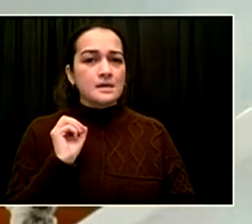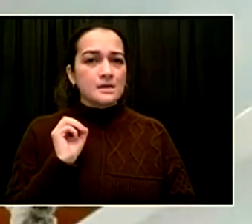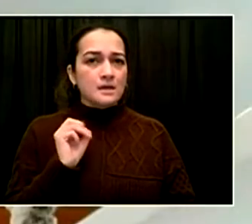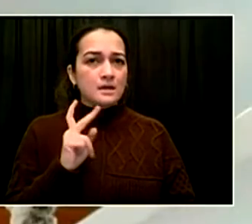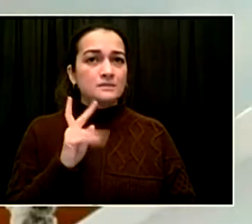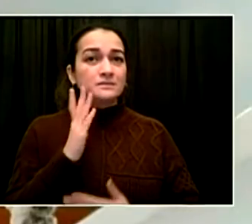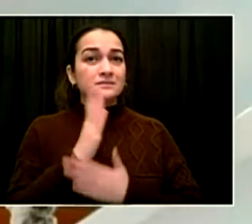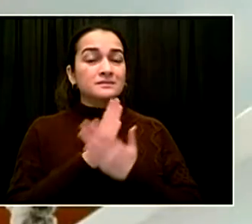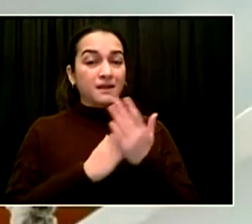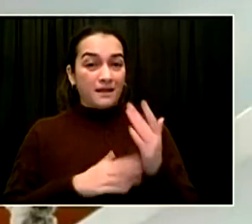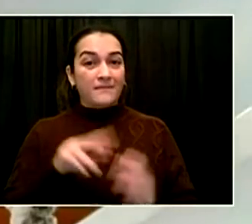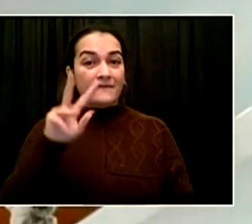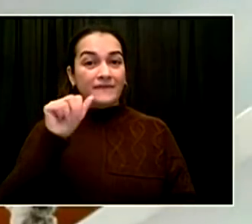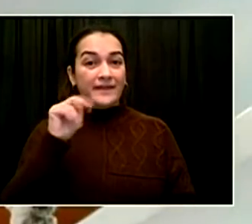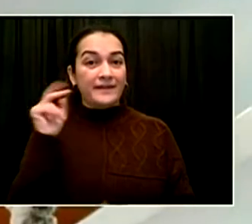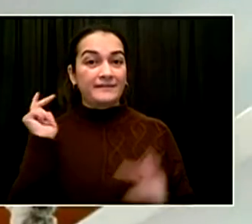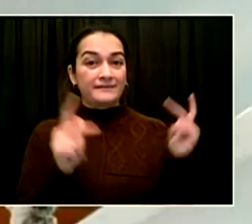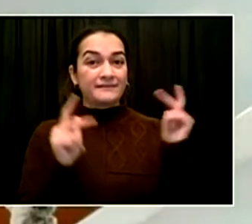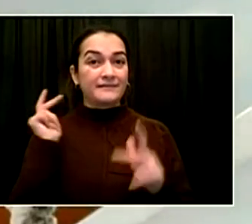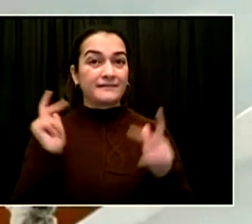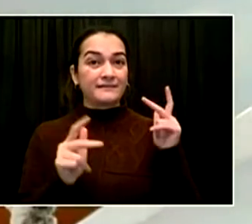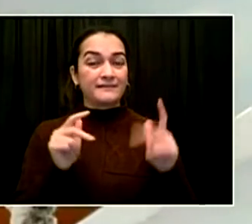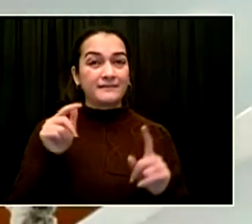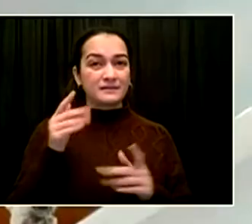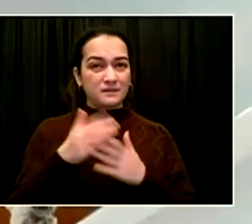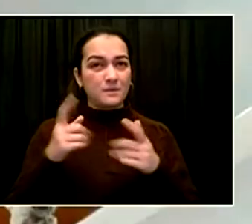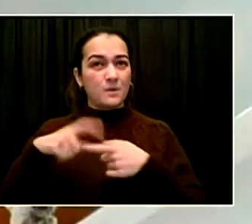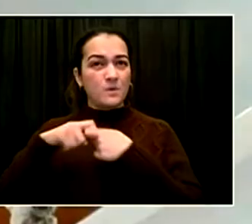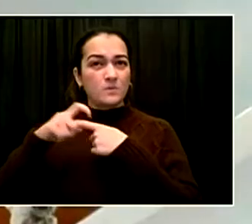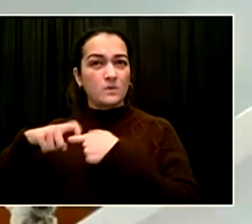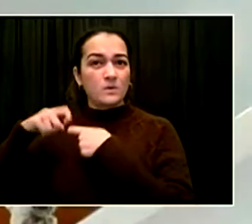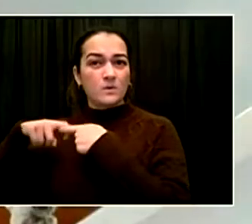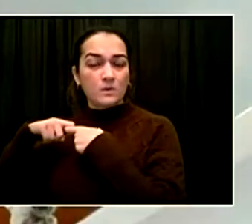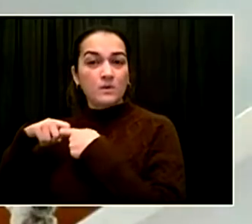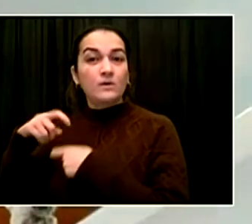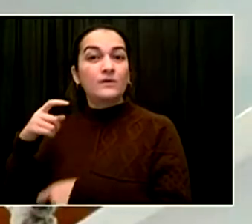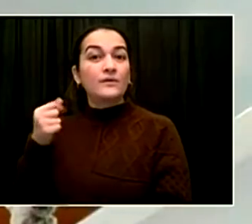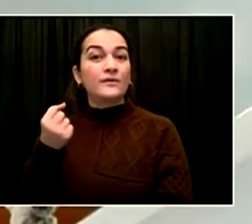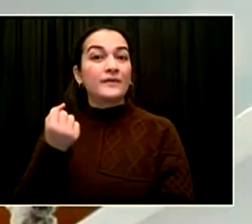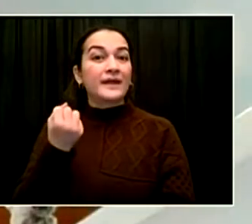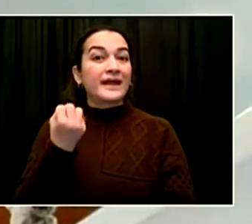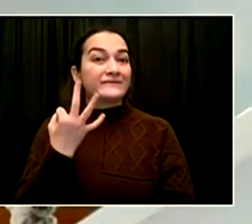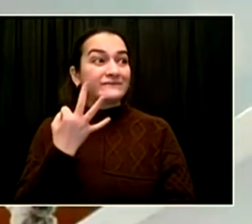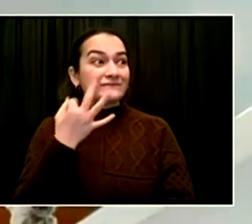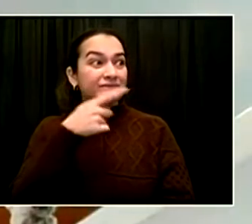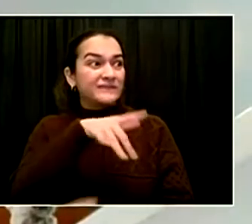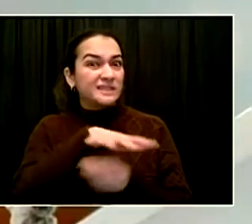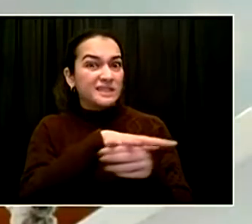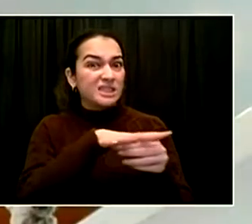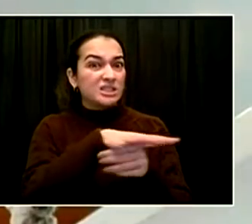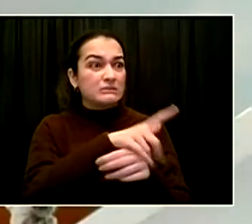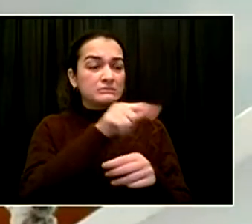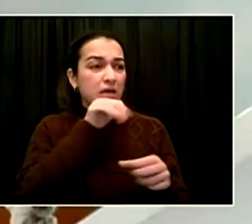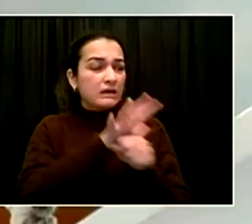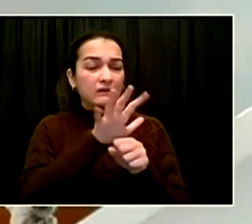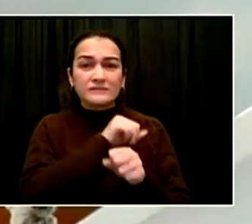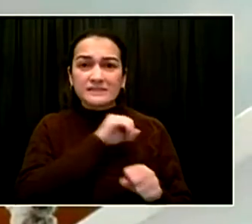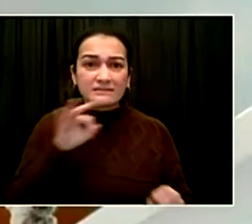WE SEE SOME OF THE MOBILE UNITS AND DEPLOY BASED ON NEEDS AND WE DO HAVE -- THAT'S HOW WE'RE ABLE TO SOLVE FOR A NEW